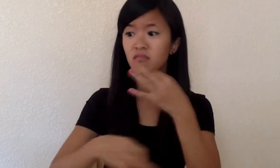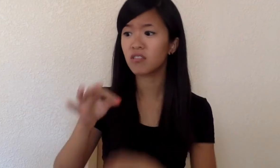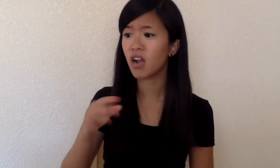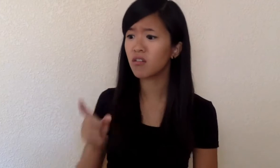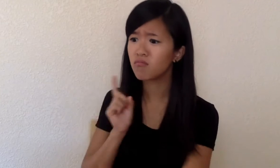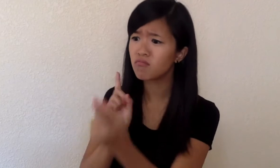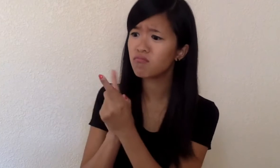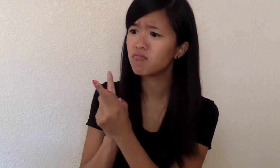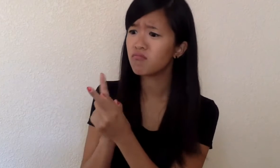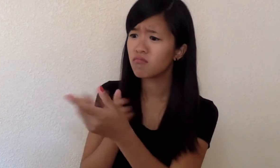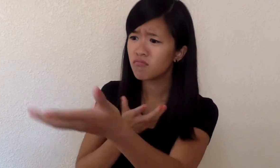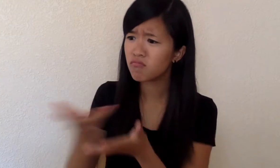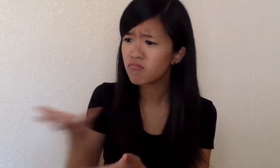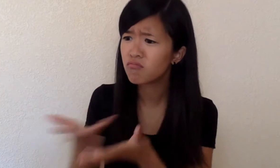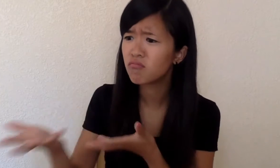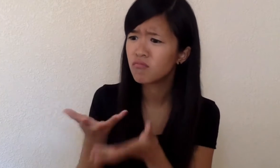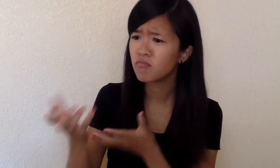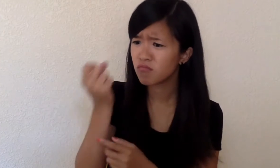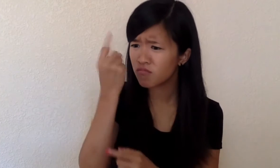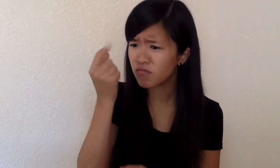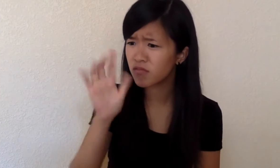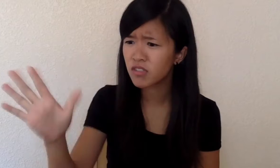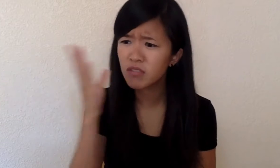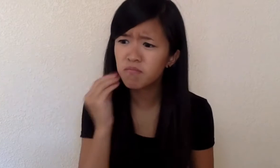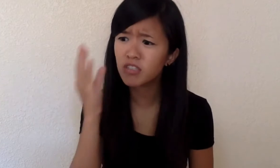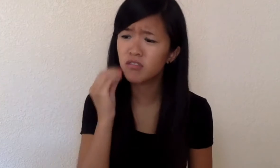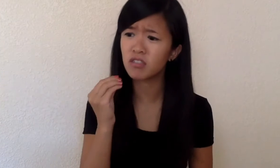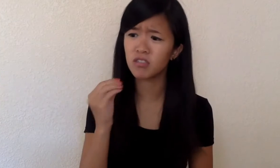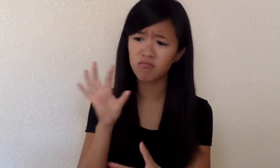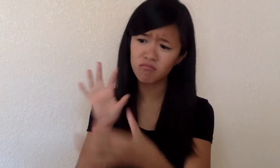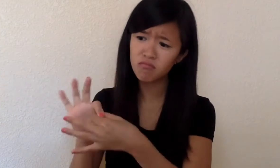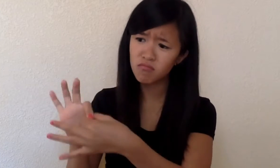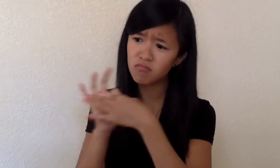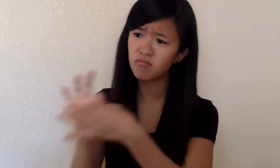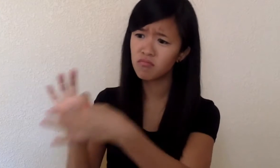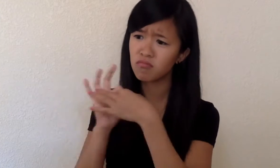instead of empathizing.